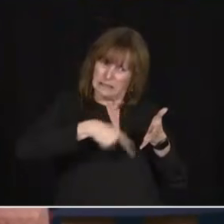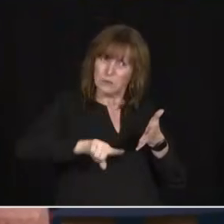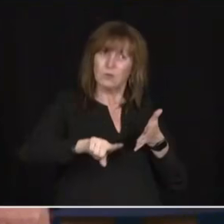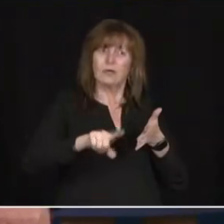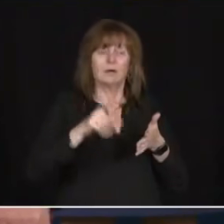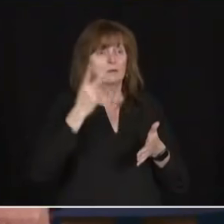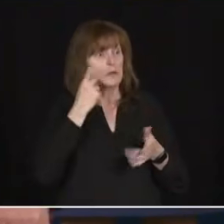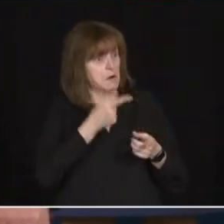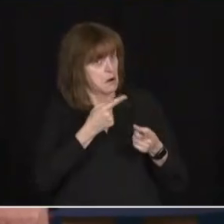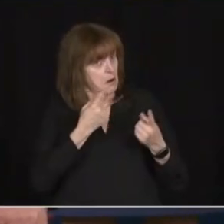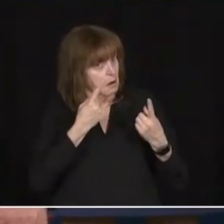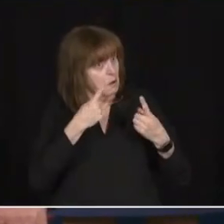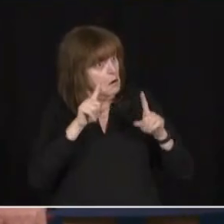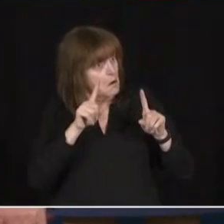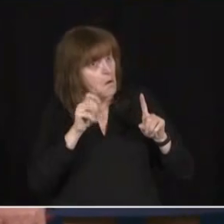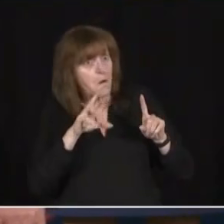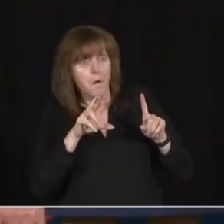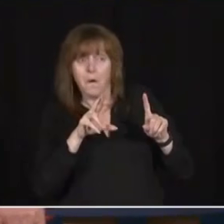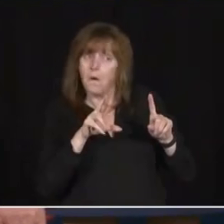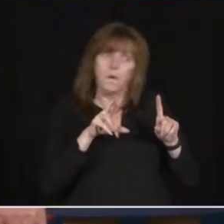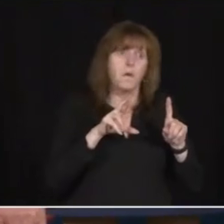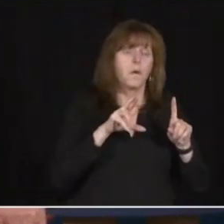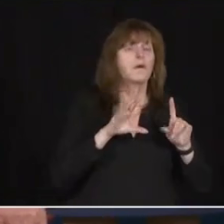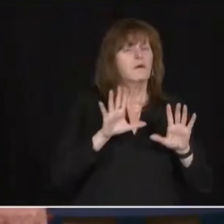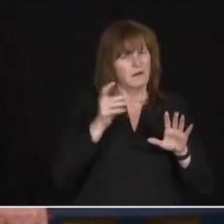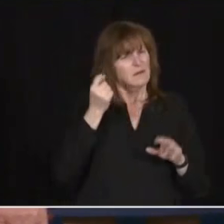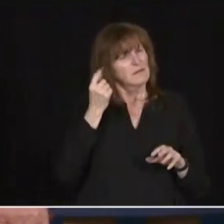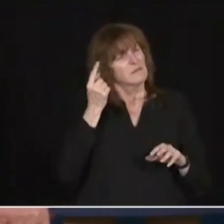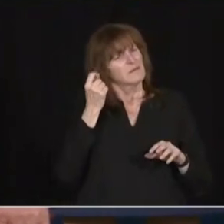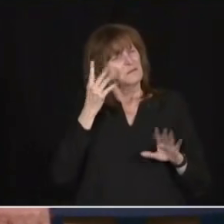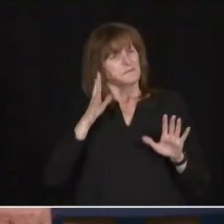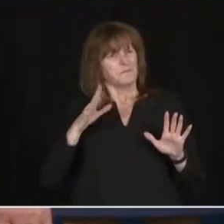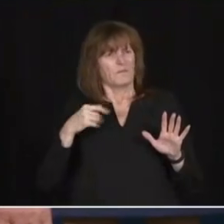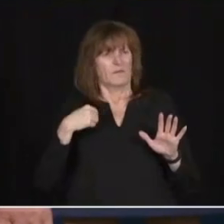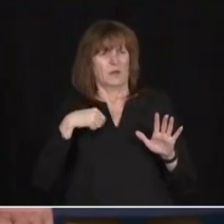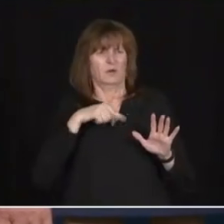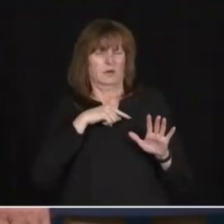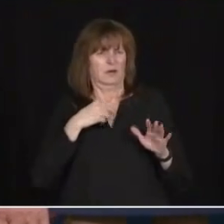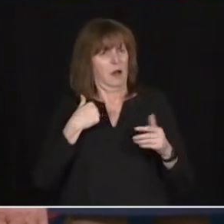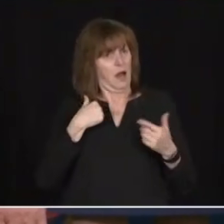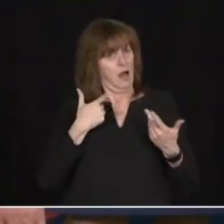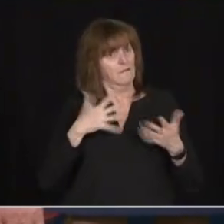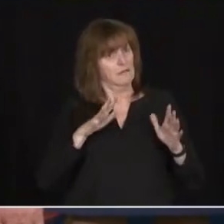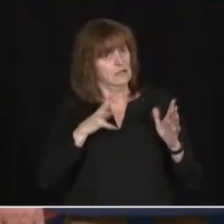which is next week, to judge its success. Obviously we continue and I spoke as I mentioned